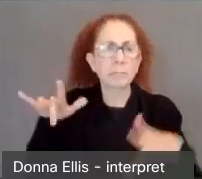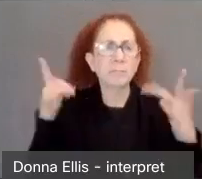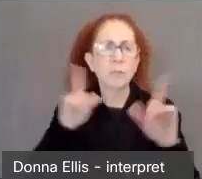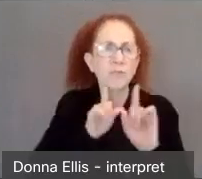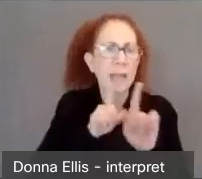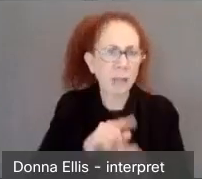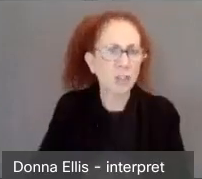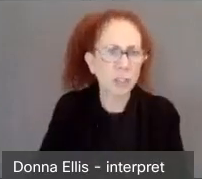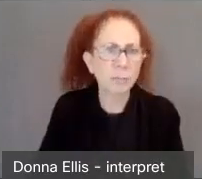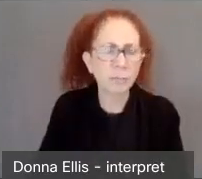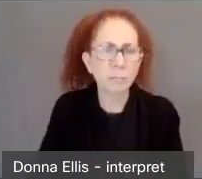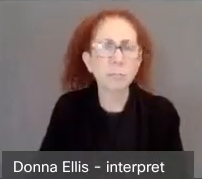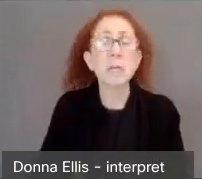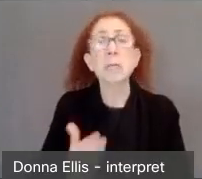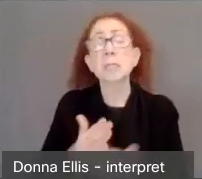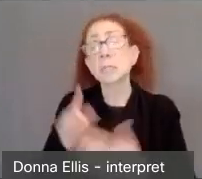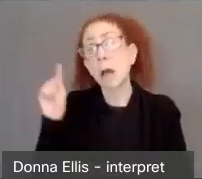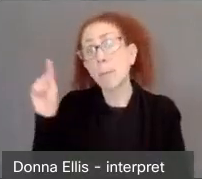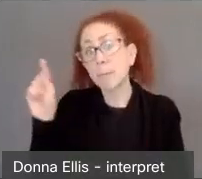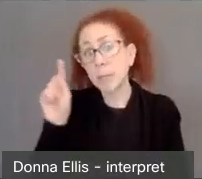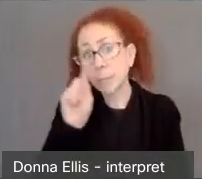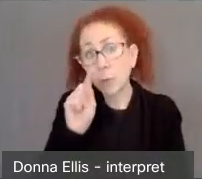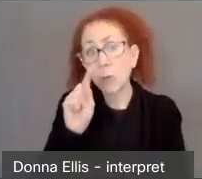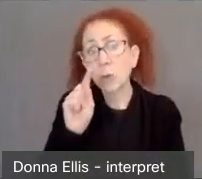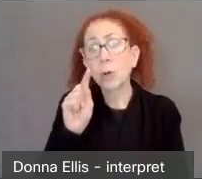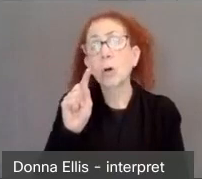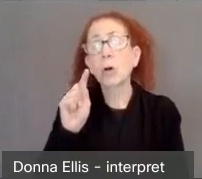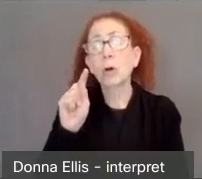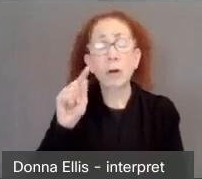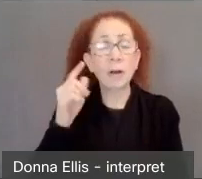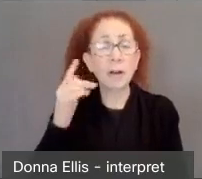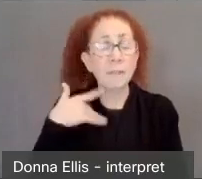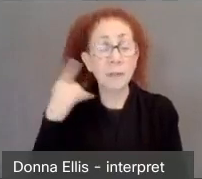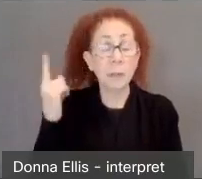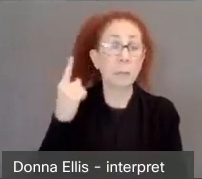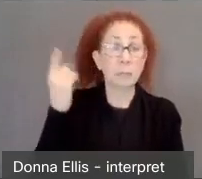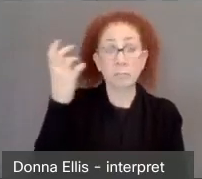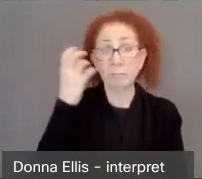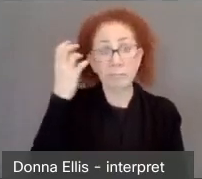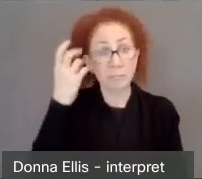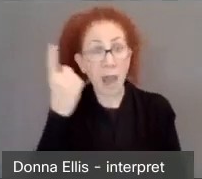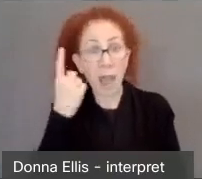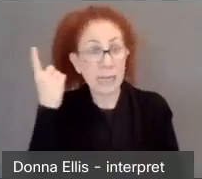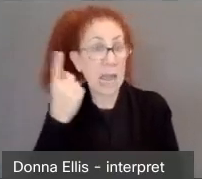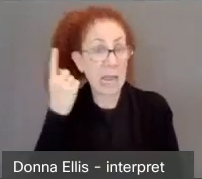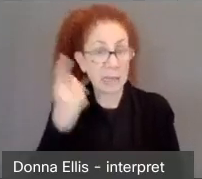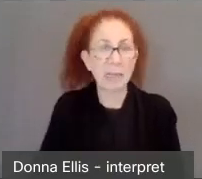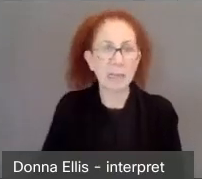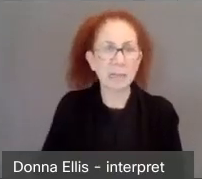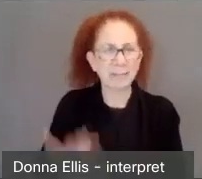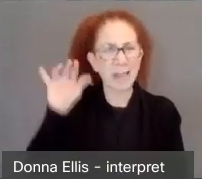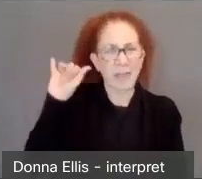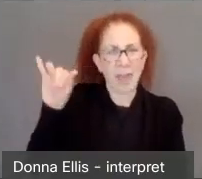We've had a few people feel a little faint, a little lightheaded, you know, that sort of thing but